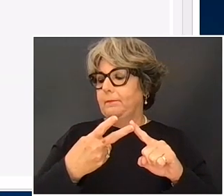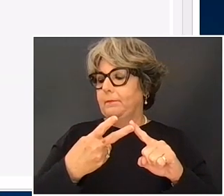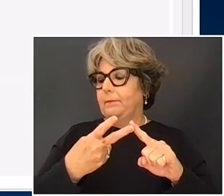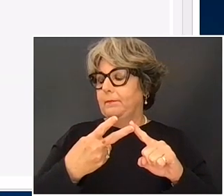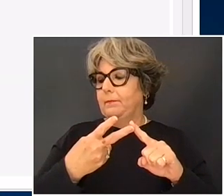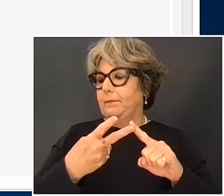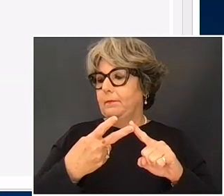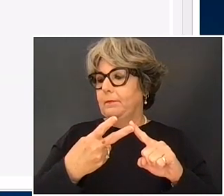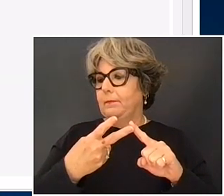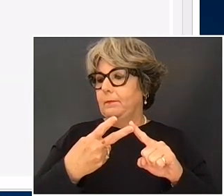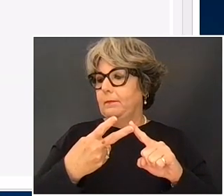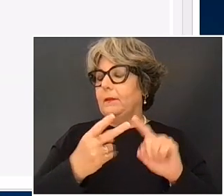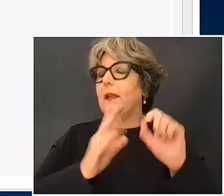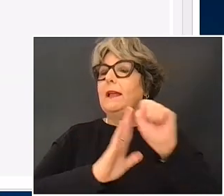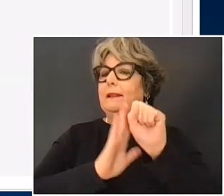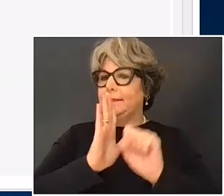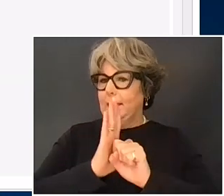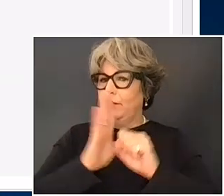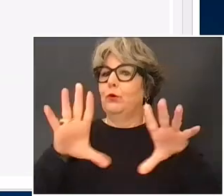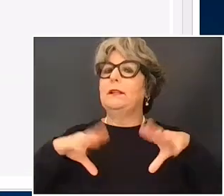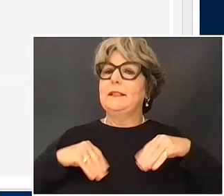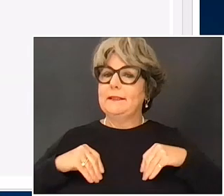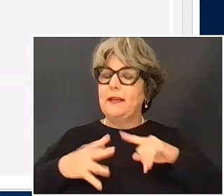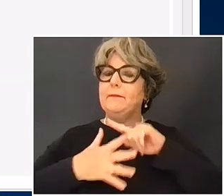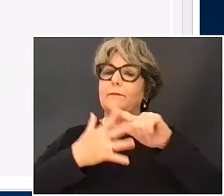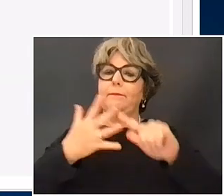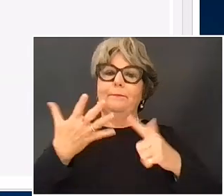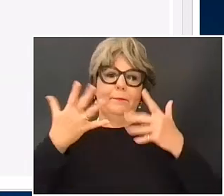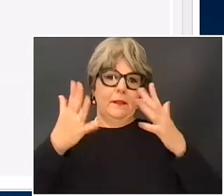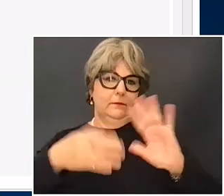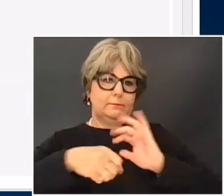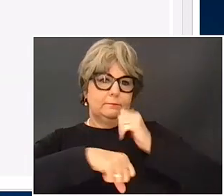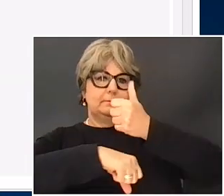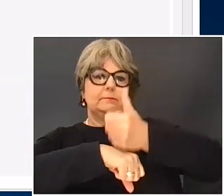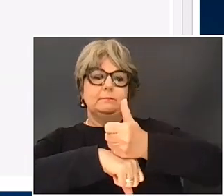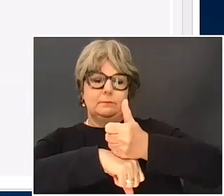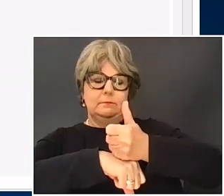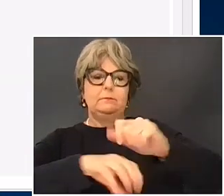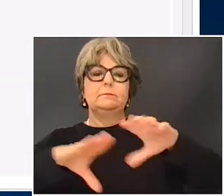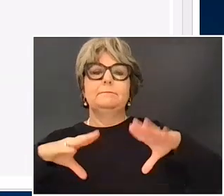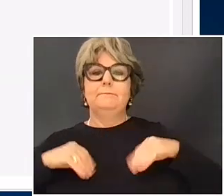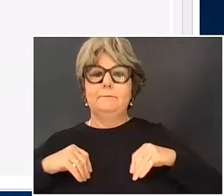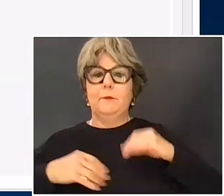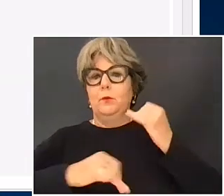accept those things that are already in place when the institution reaches out to